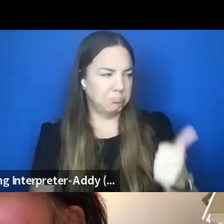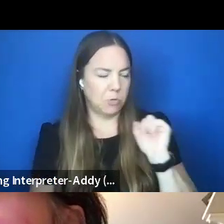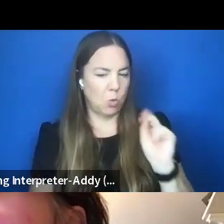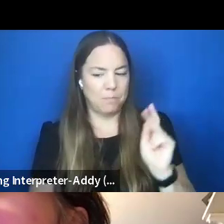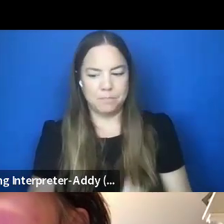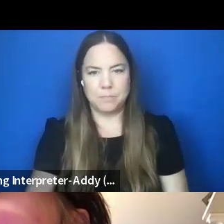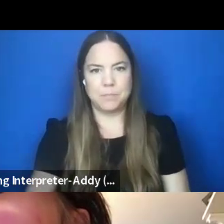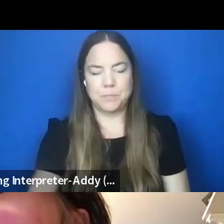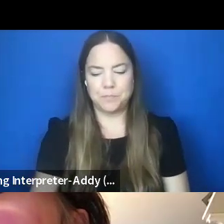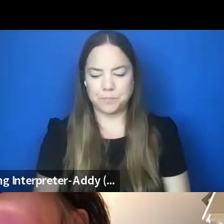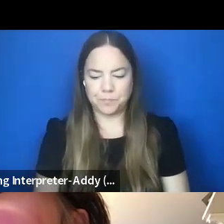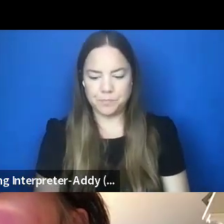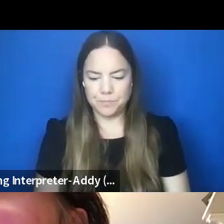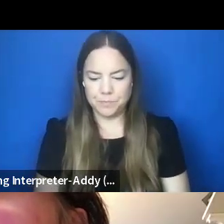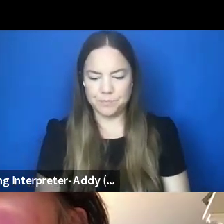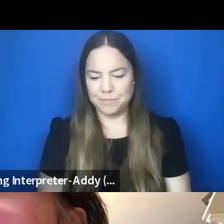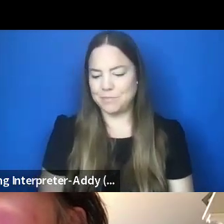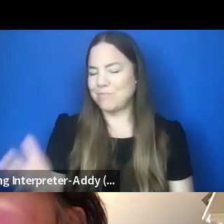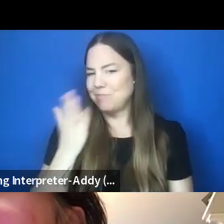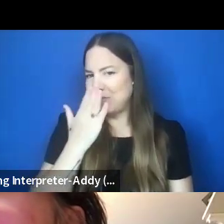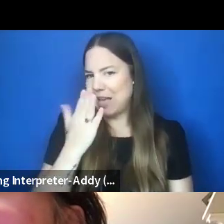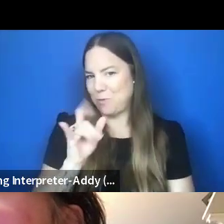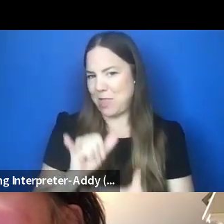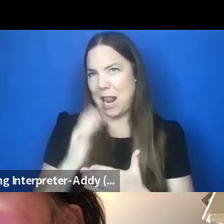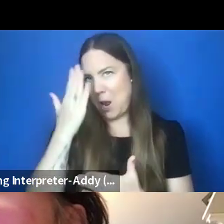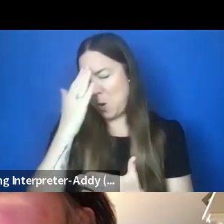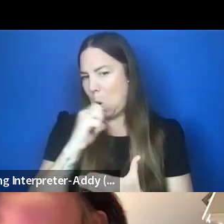Don Dew: Thank you for that. I know that wasn't actually advocacy, but I was just curious.